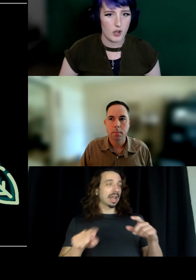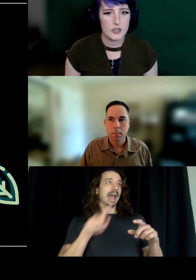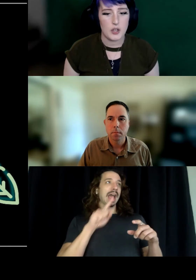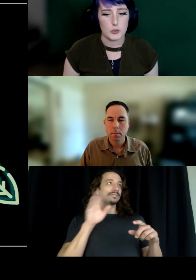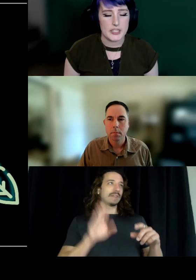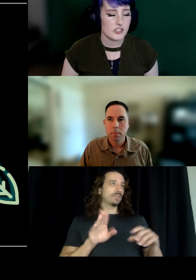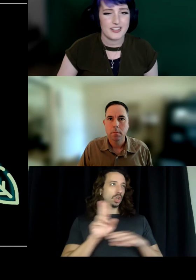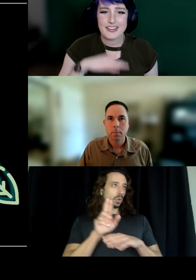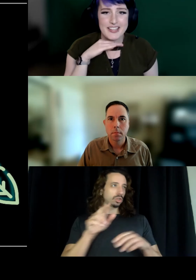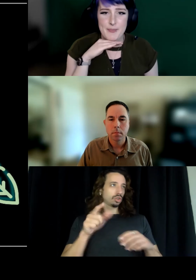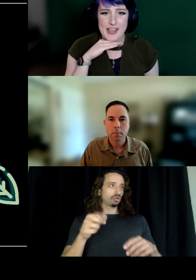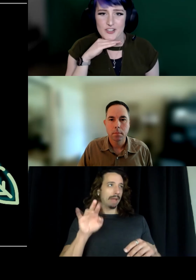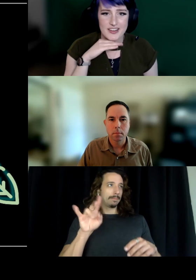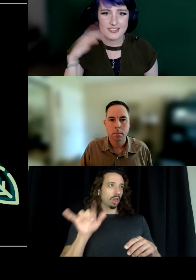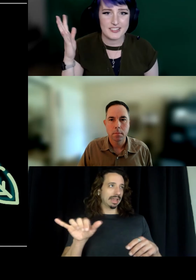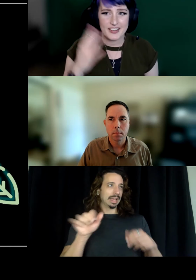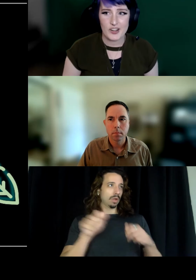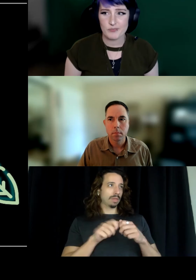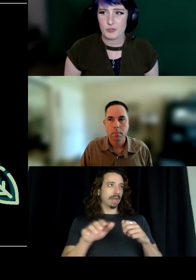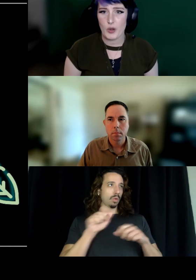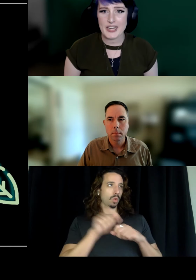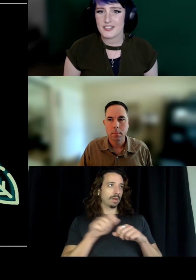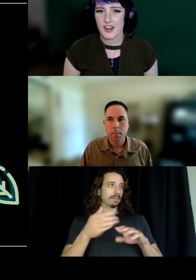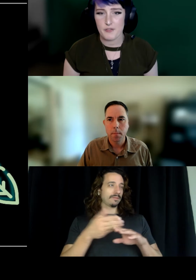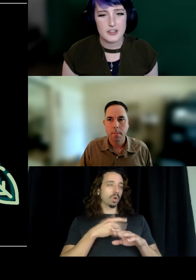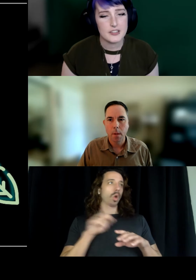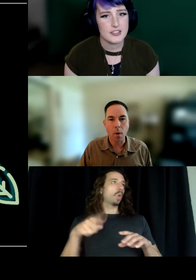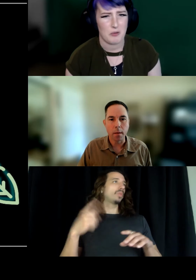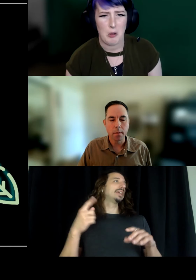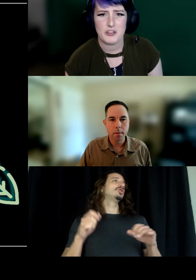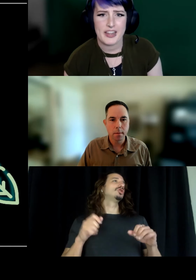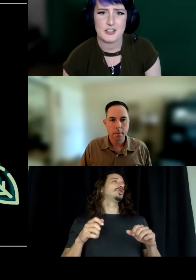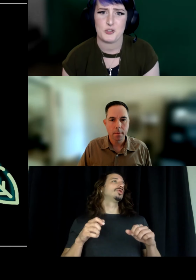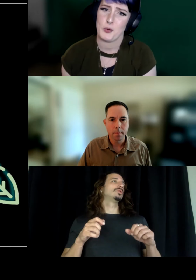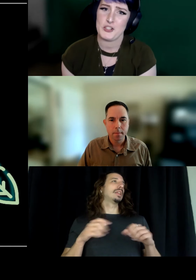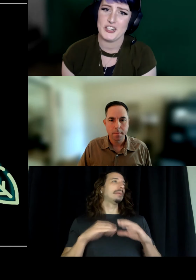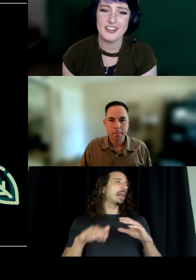only just like emails and you know writing stuff. So hopefully that answers your question.